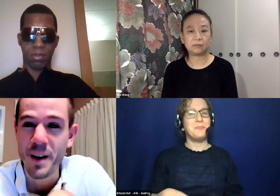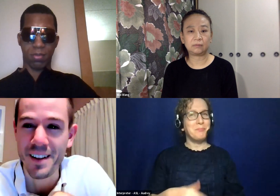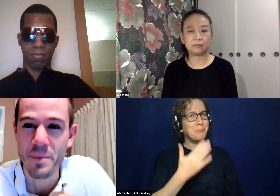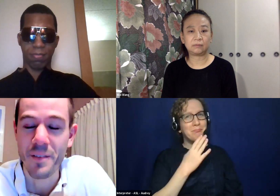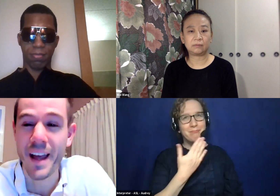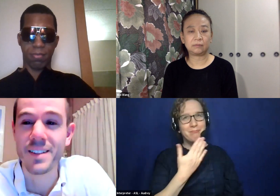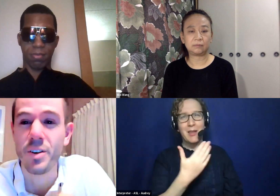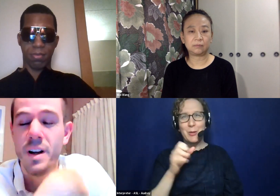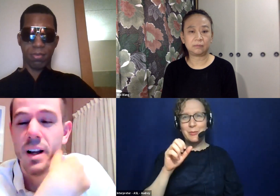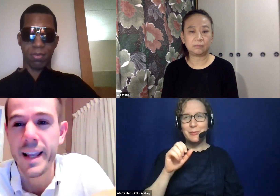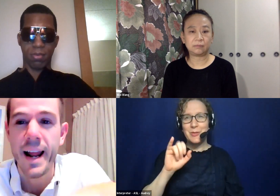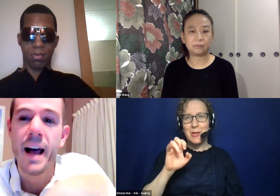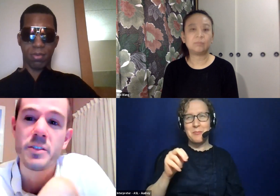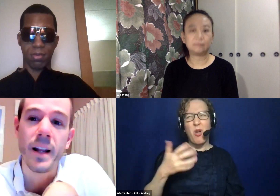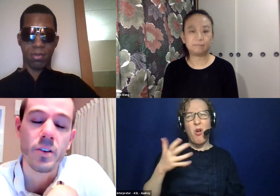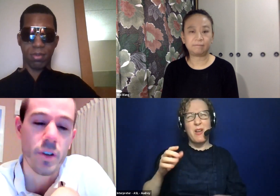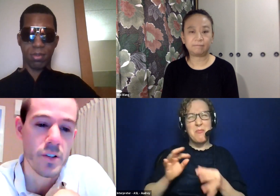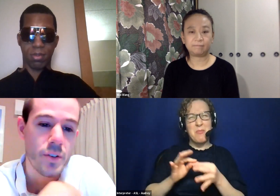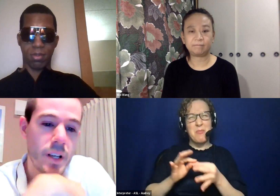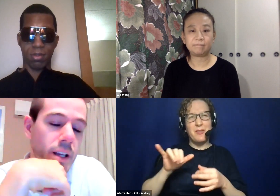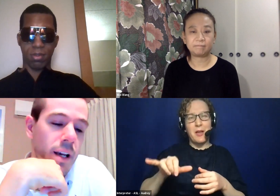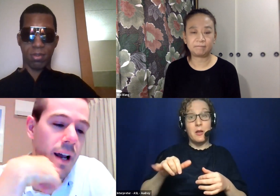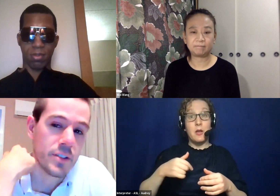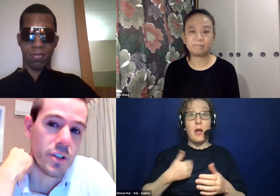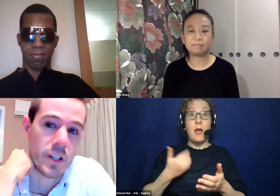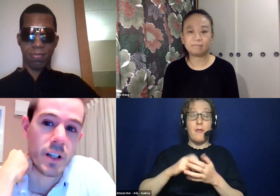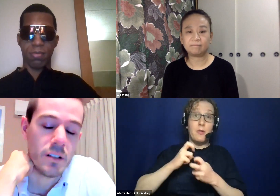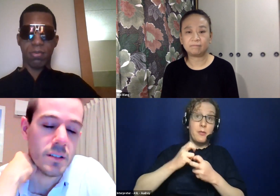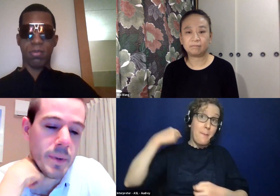already responded a little bit of that. So again, I have a spinal cord injury. I have a cervical